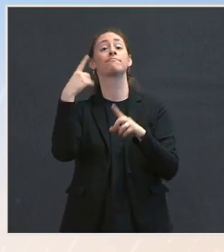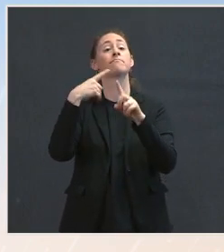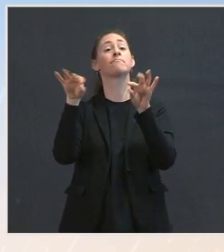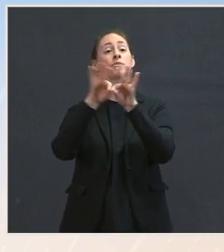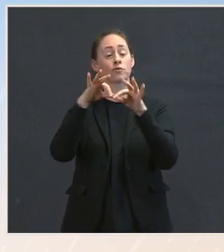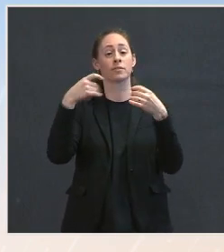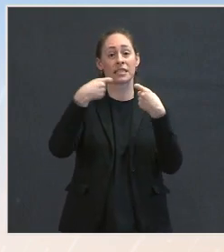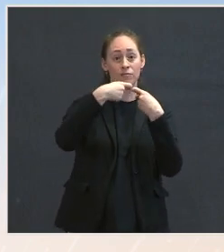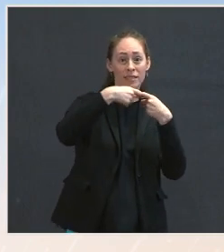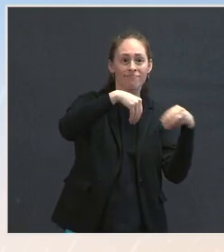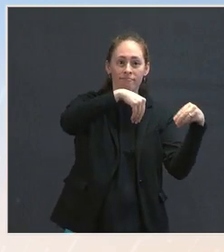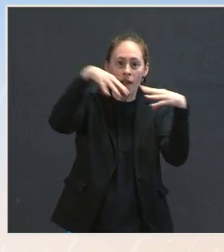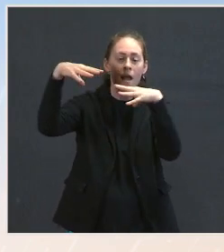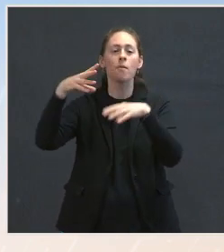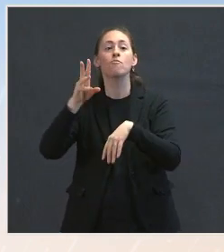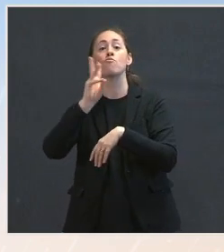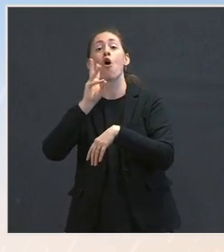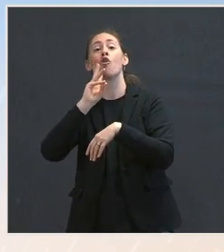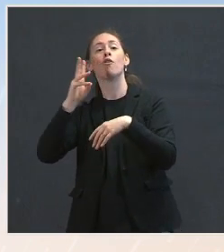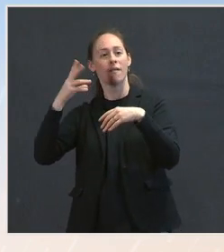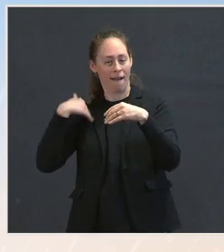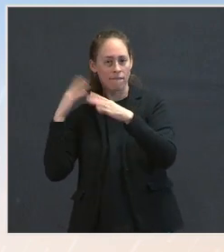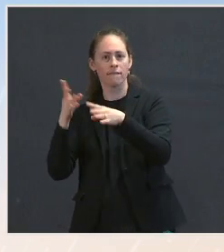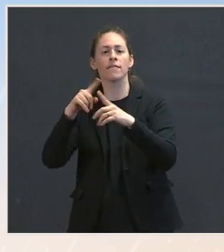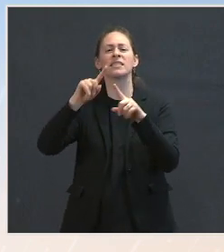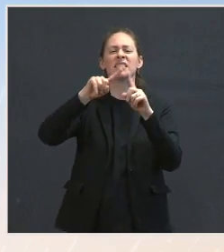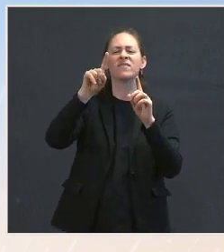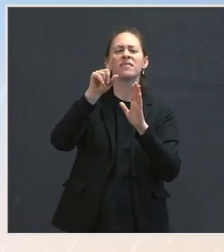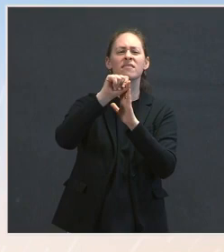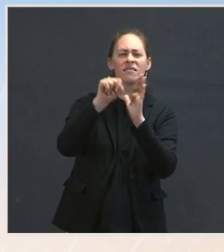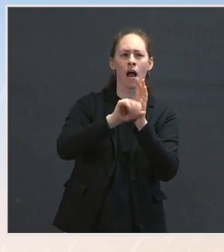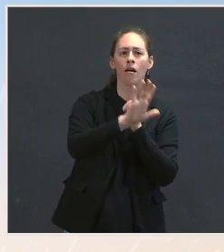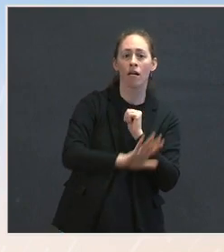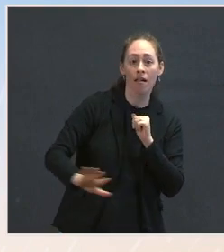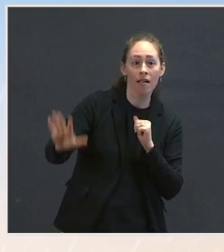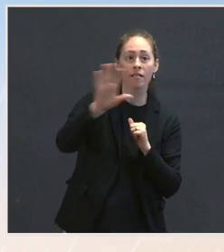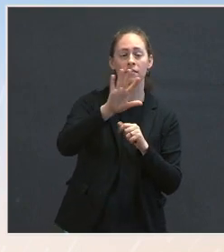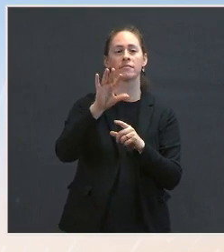Accelerated vaccine shipments are occurring. And vaccination appointments are being rescheduled